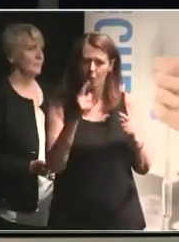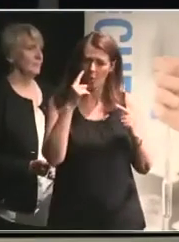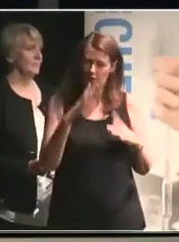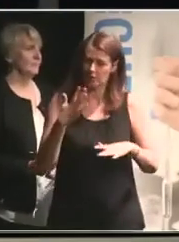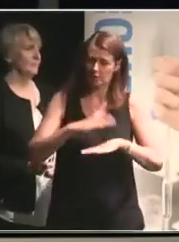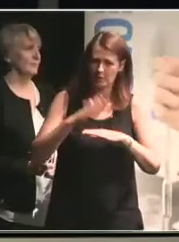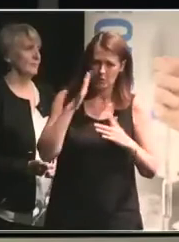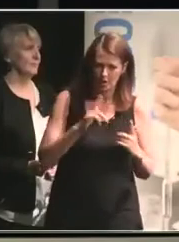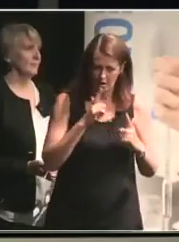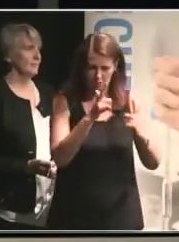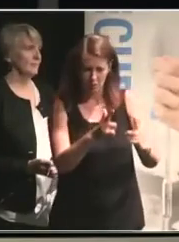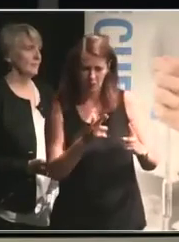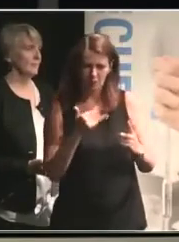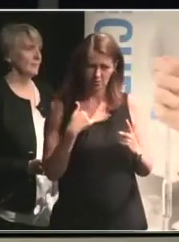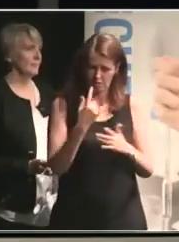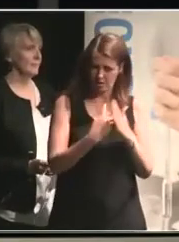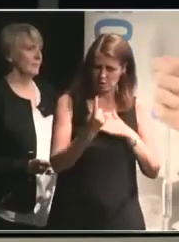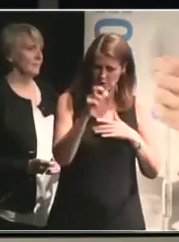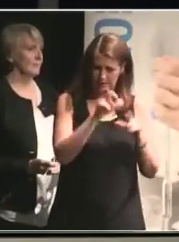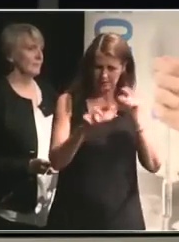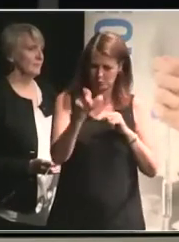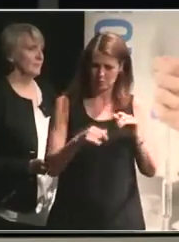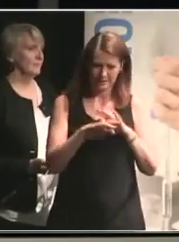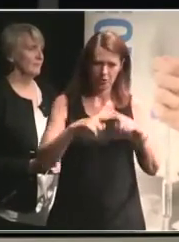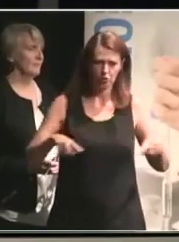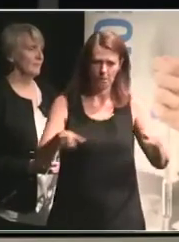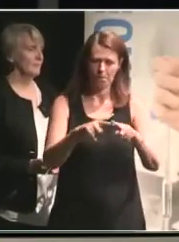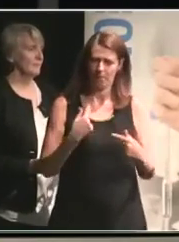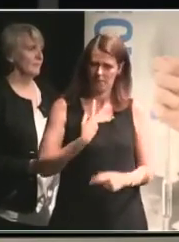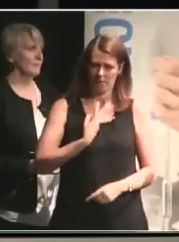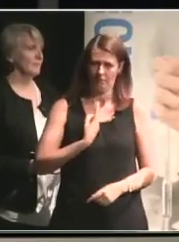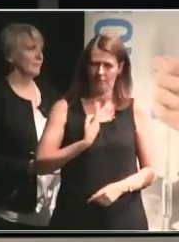go to those things I’m the only chemist in the room and we need to change that.